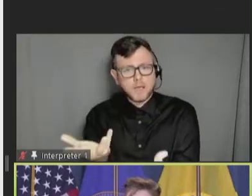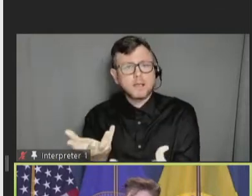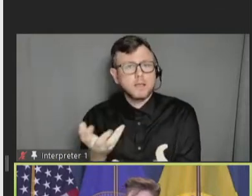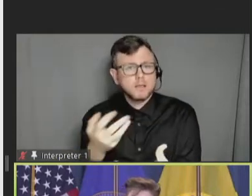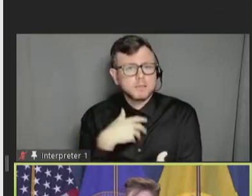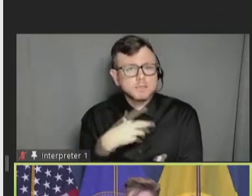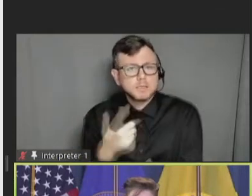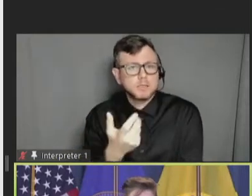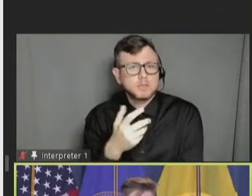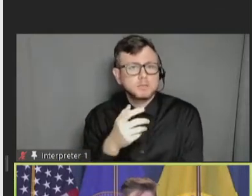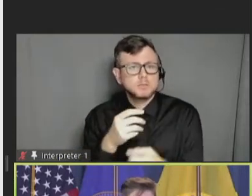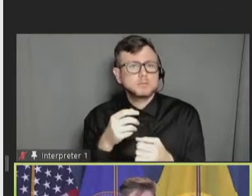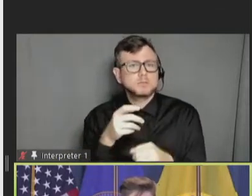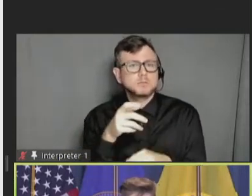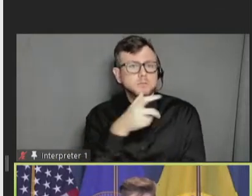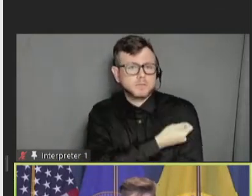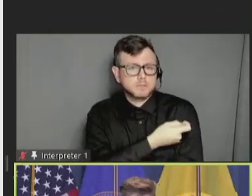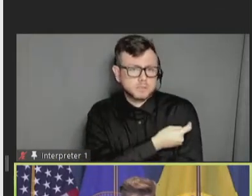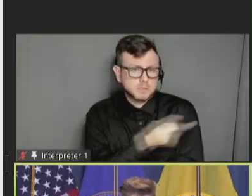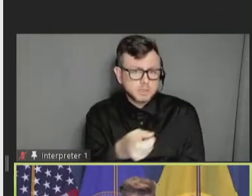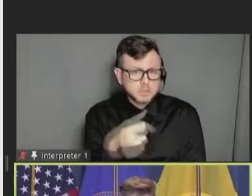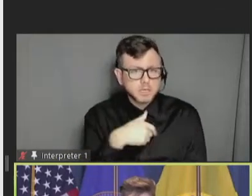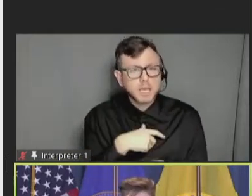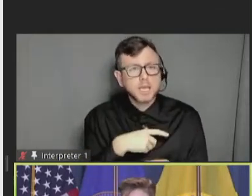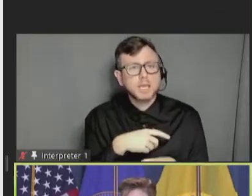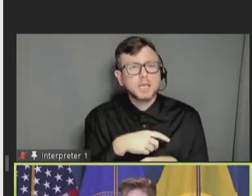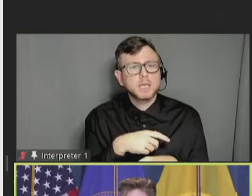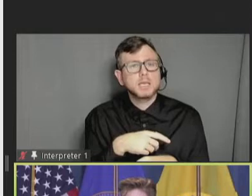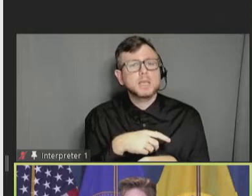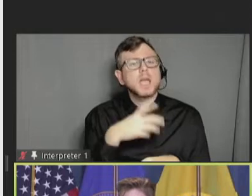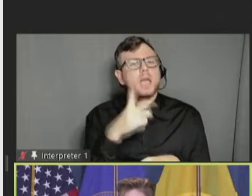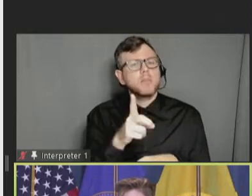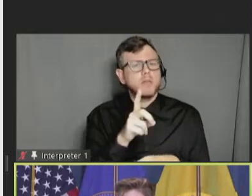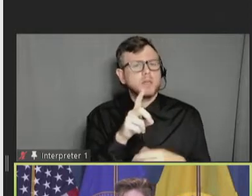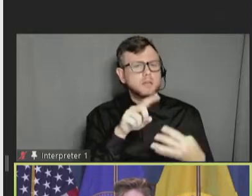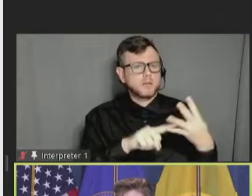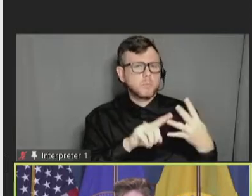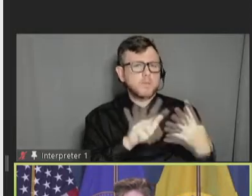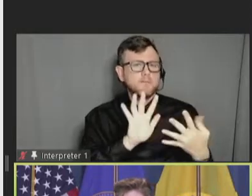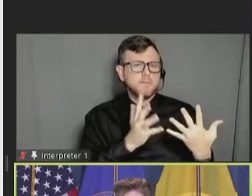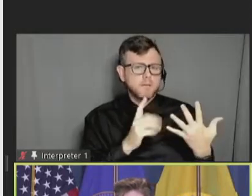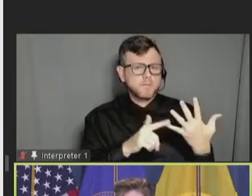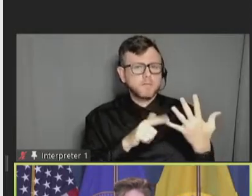related to building public trust in vaccines and reaching all members of the population